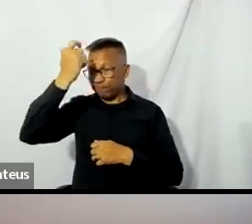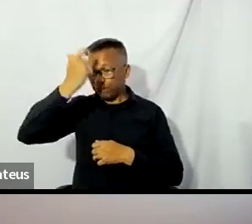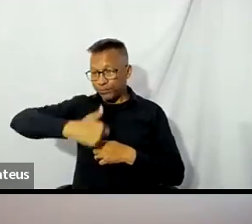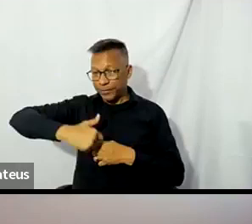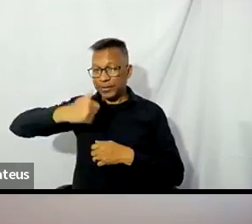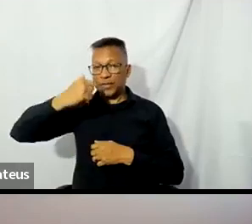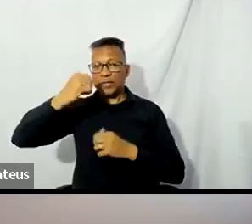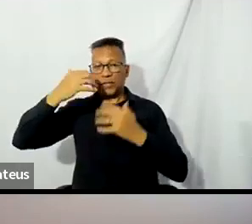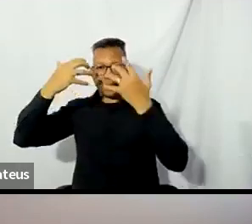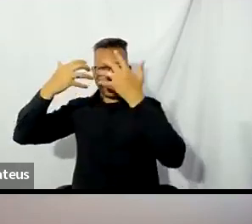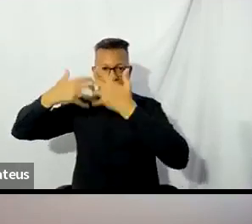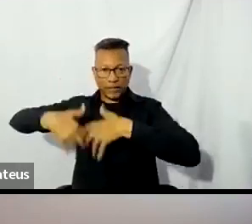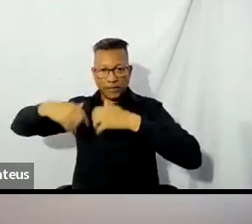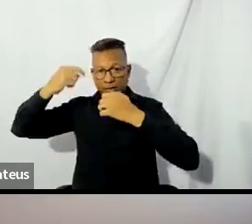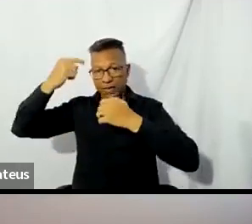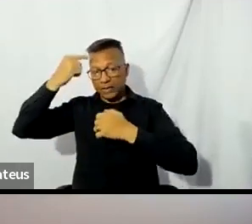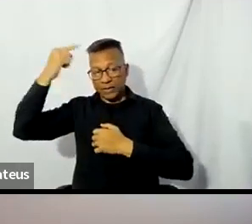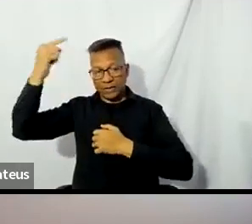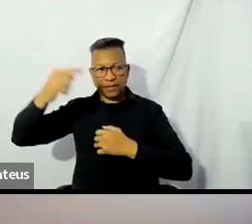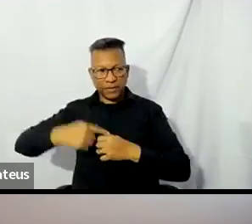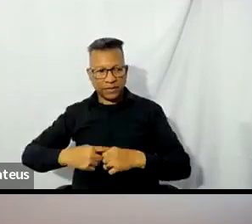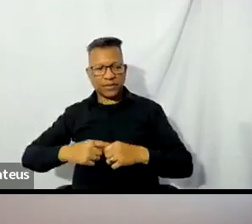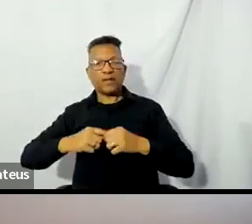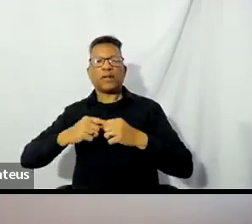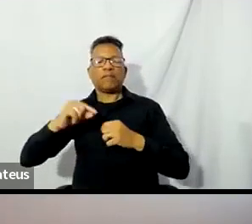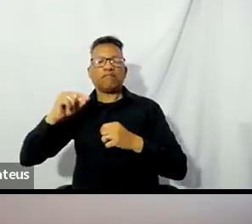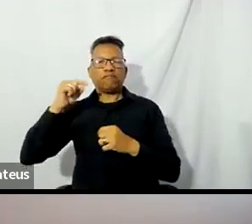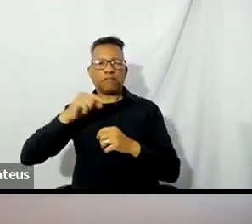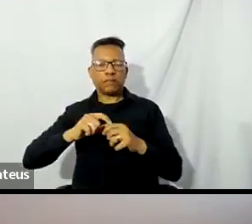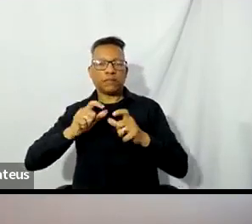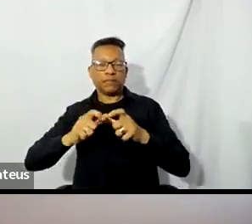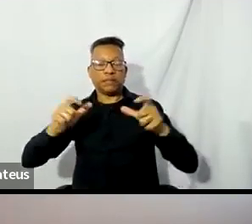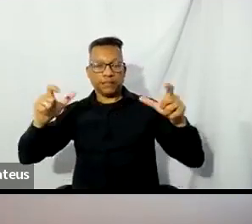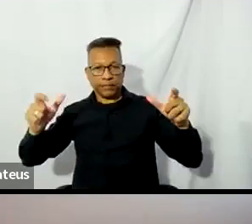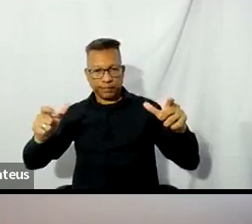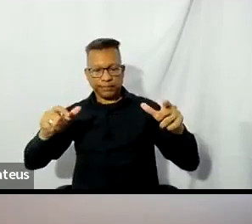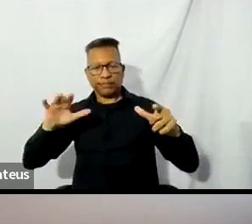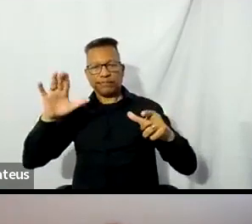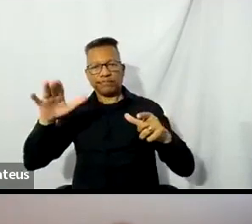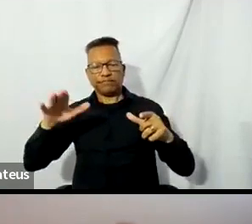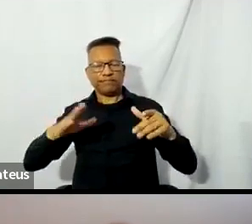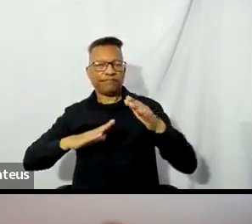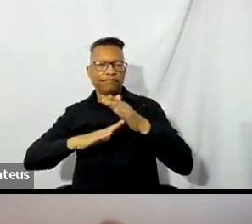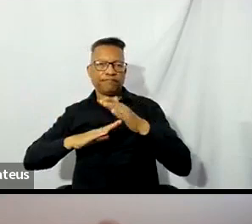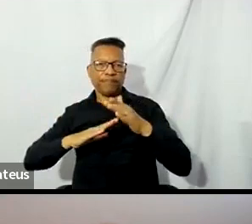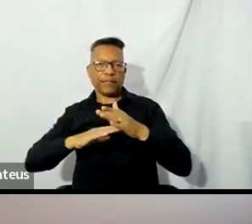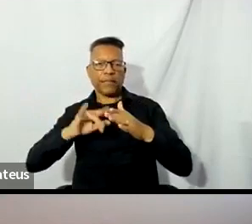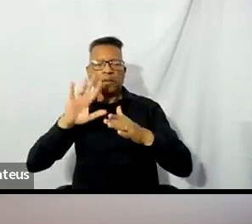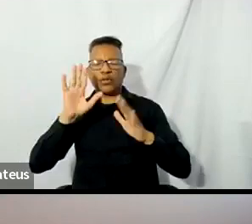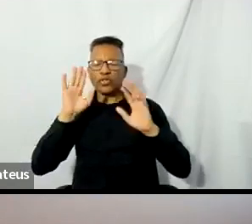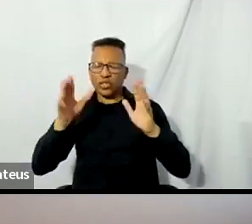d cincinnati show us as you're supposed to choose you main change things. you ge in Gym in Gym. bought a cell phase sensation,